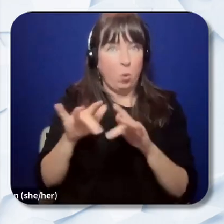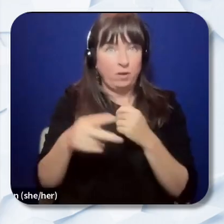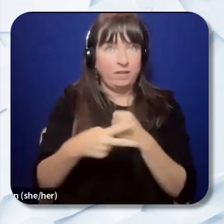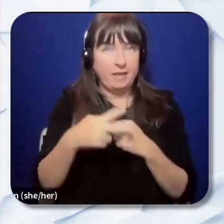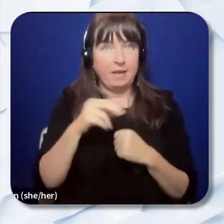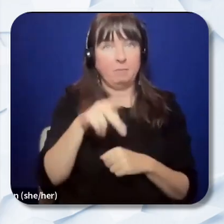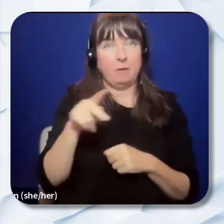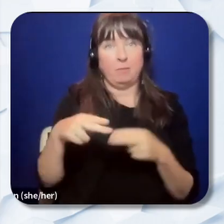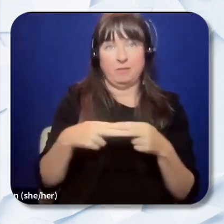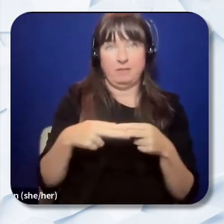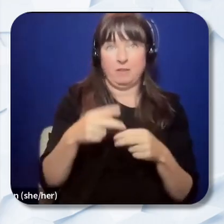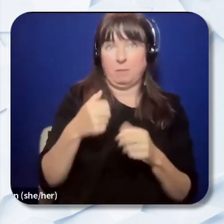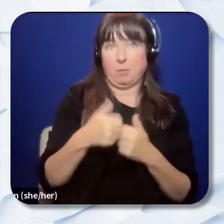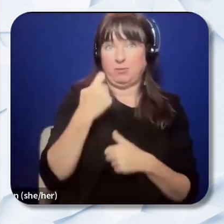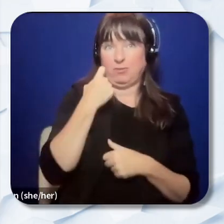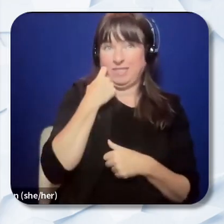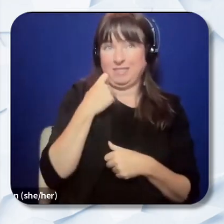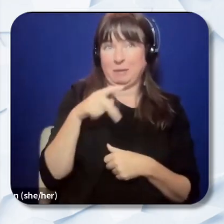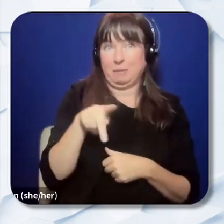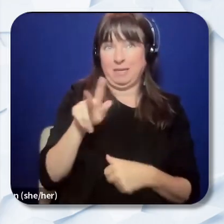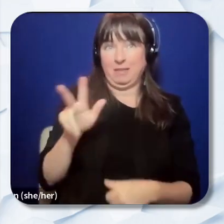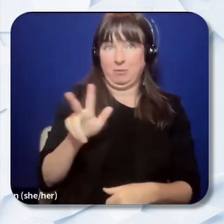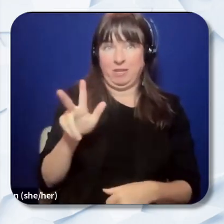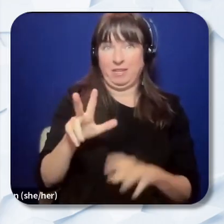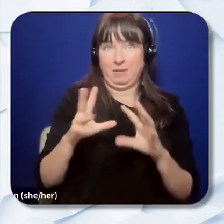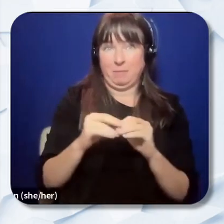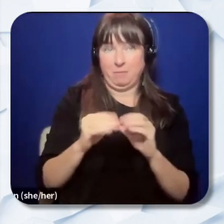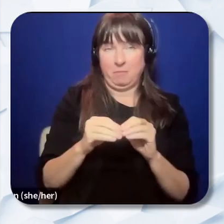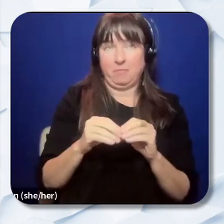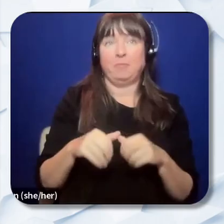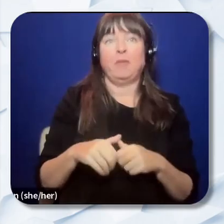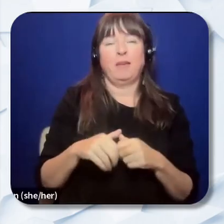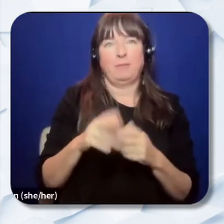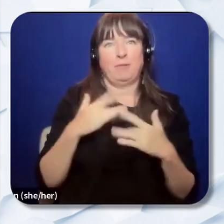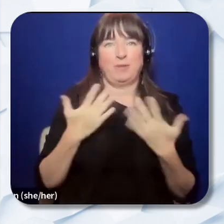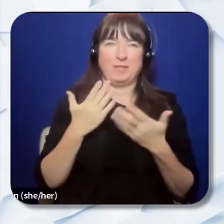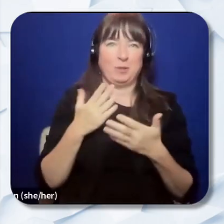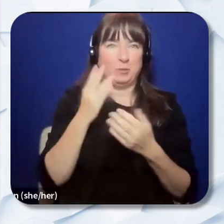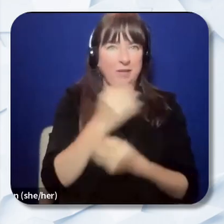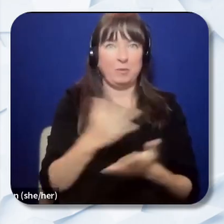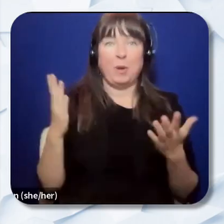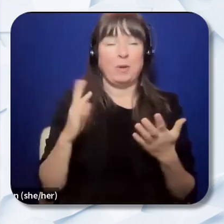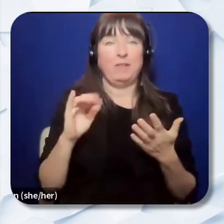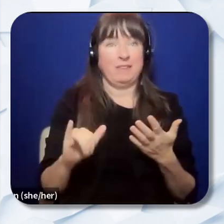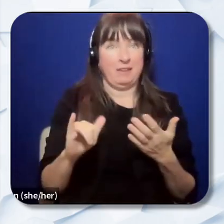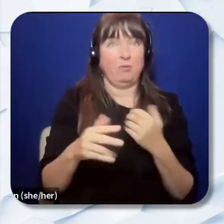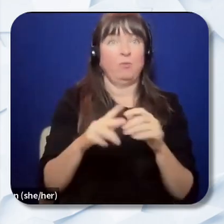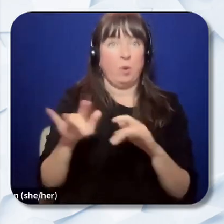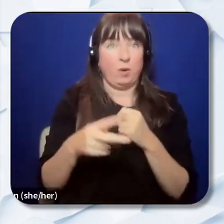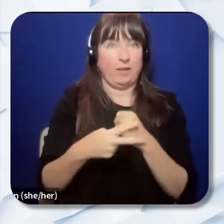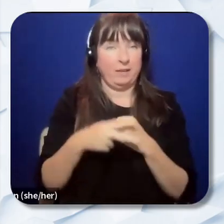most recent P3 webinar I am thrilled to share that the recording PowerPoint presentation and resource